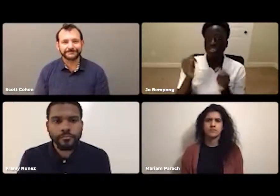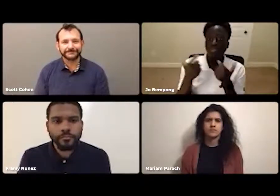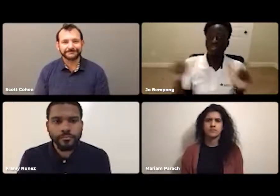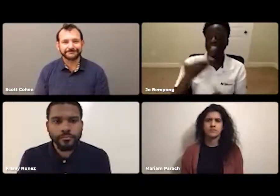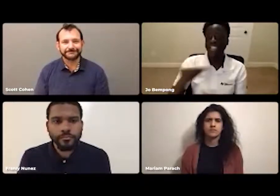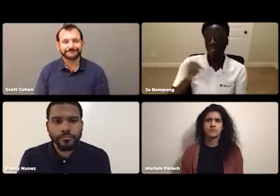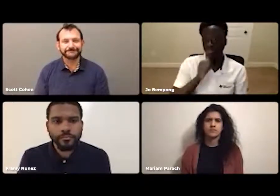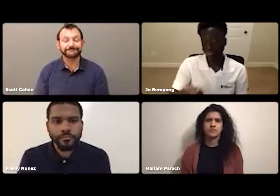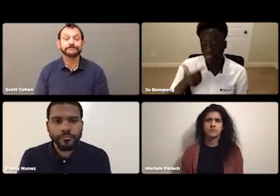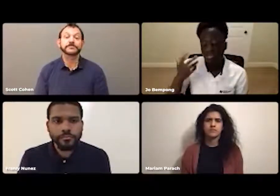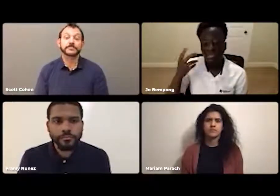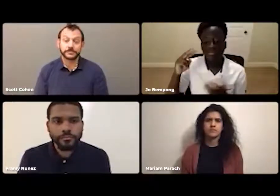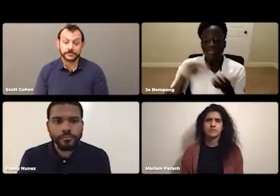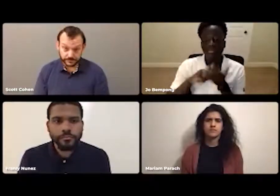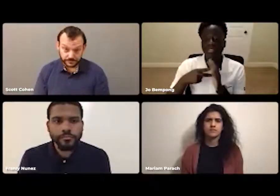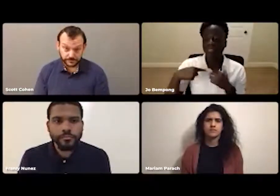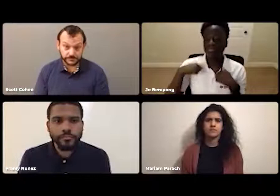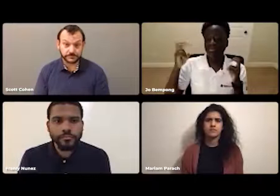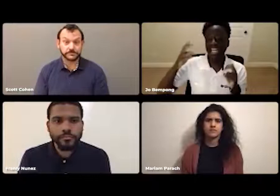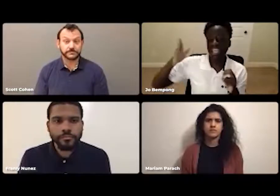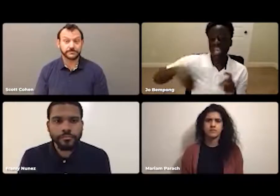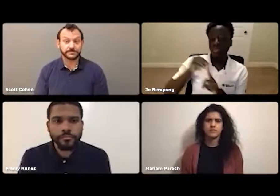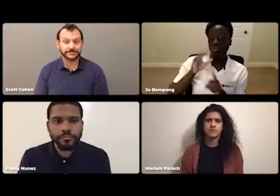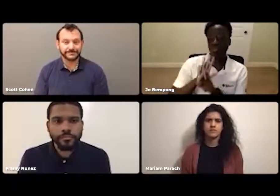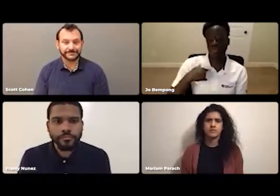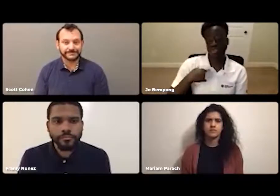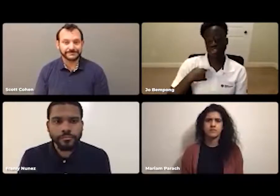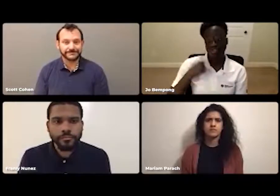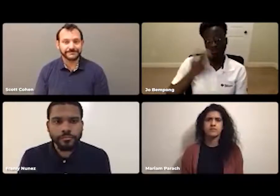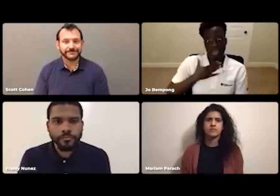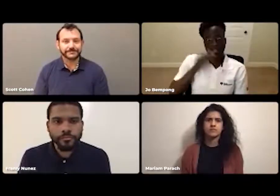The STEM field wasn't popular, or a big thing, yet.